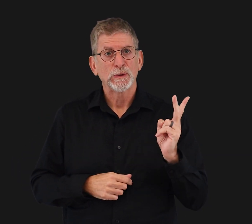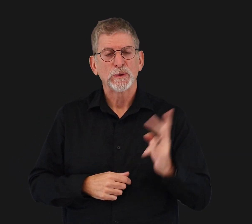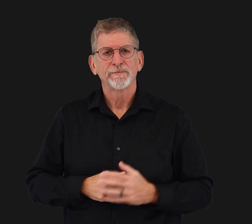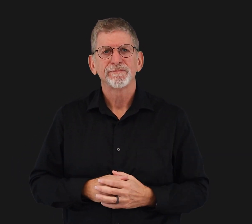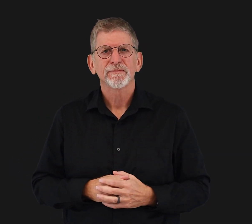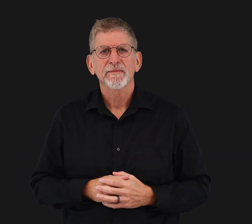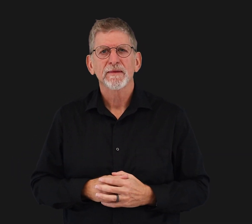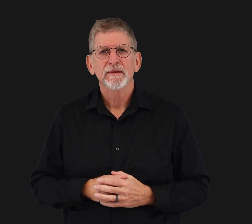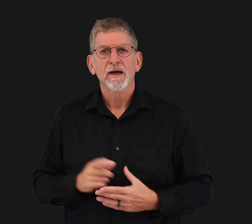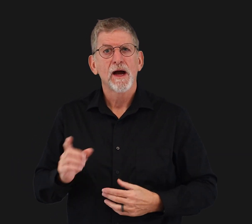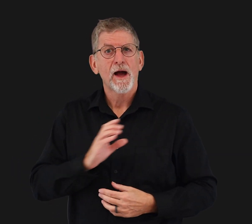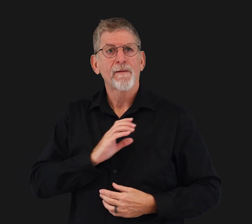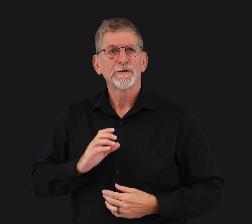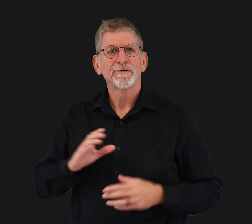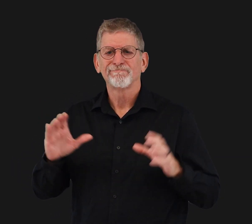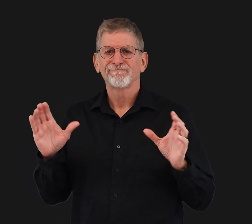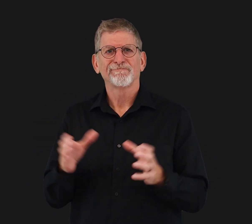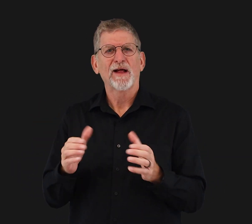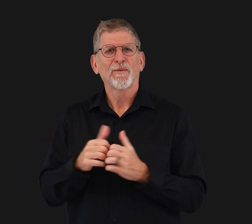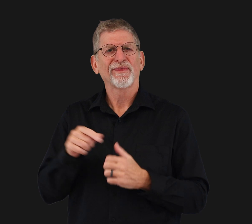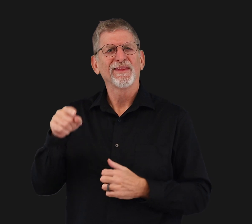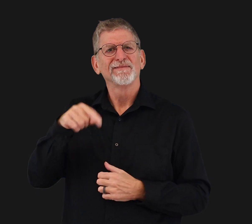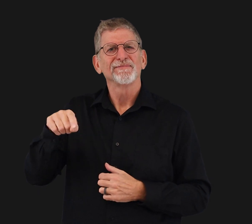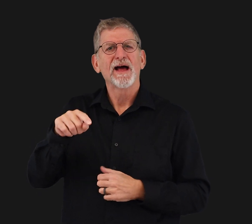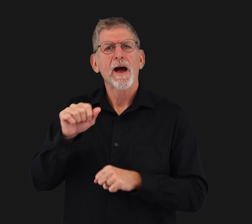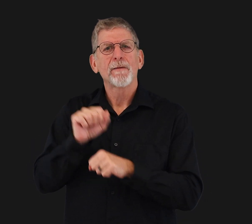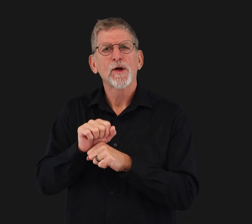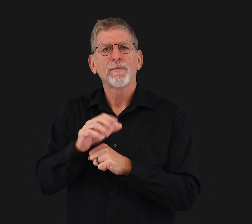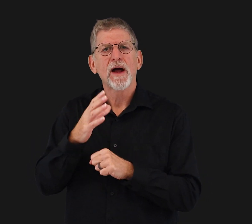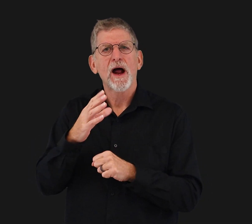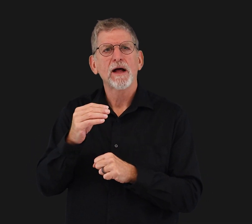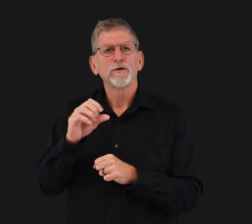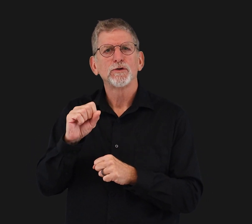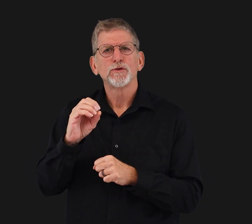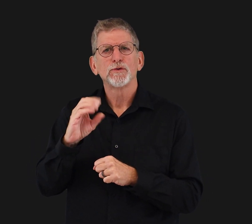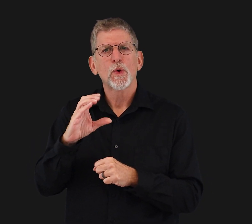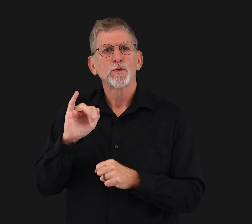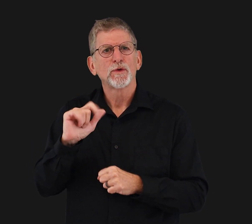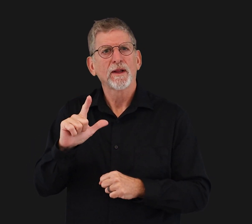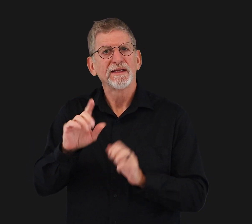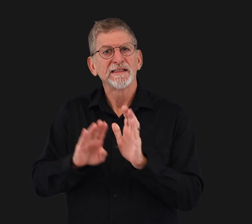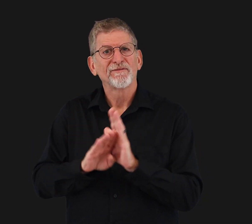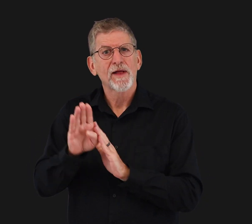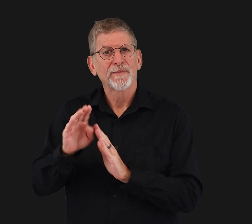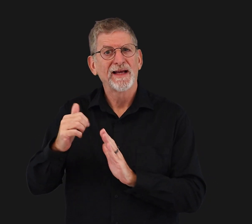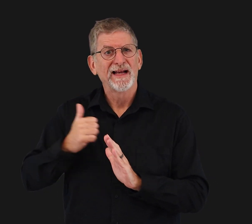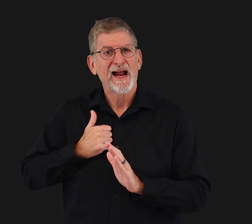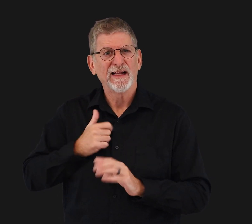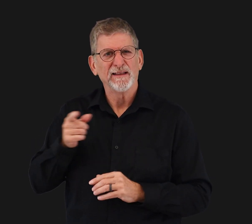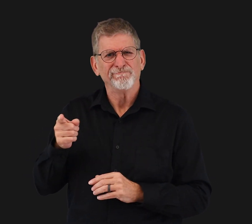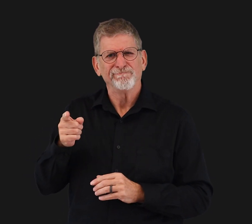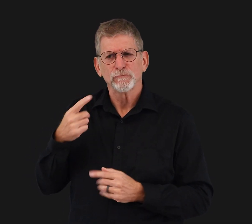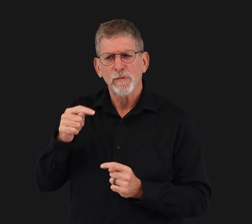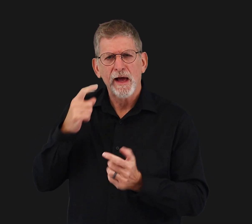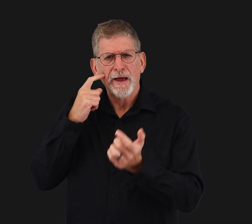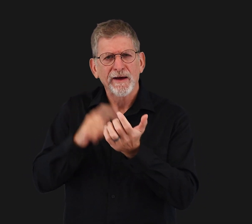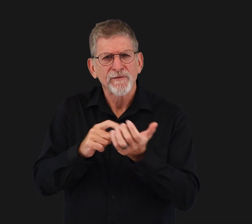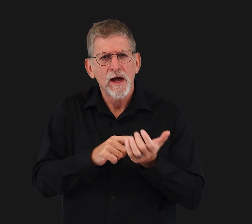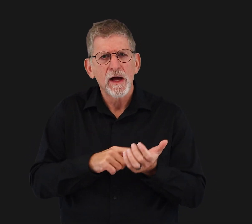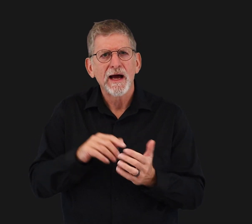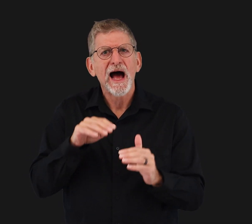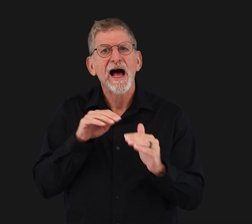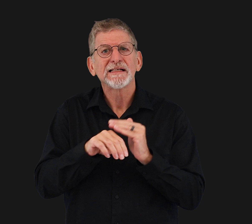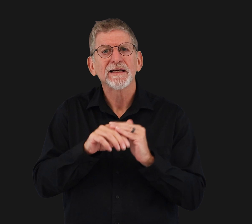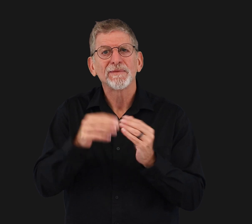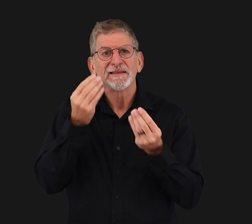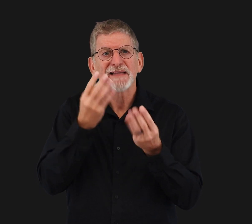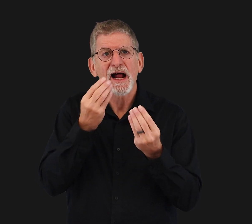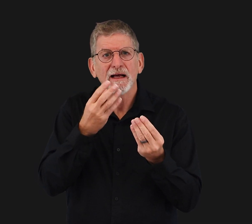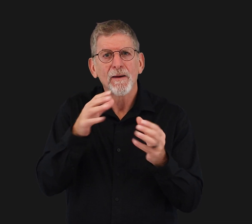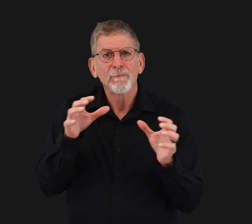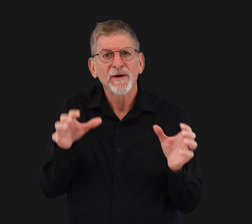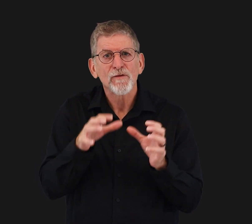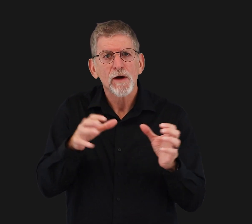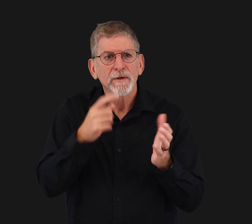• The Commission met with Employment and Social Development Canada to identify accessibility data performance